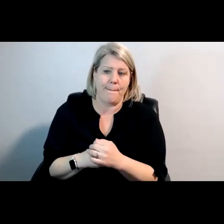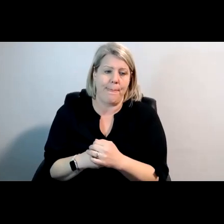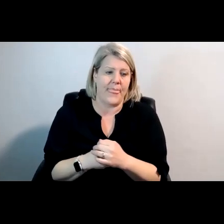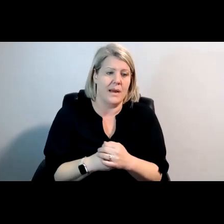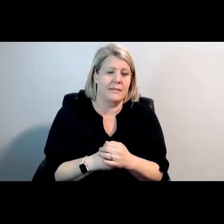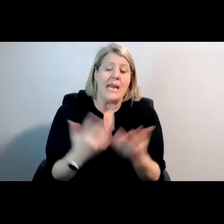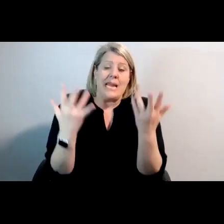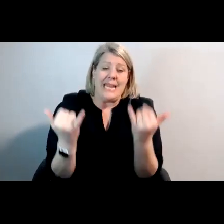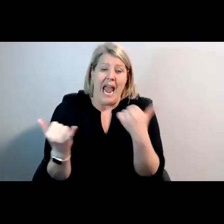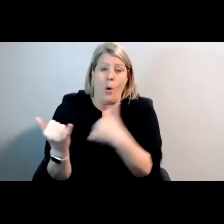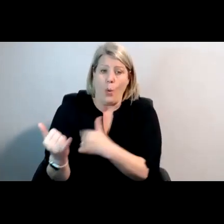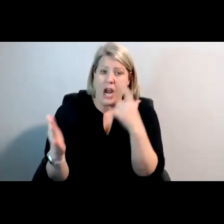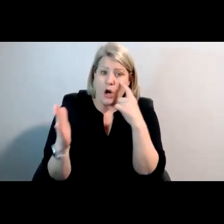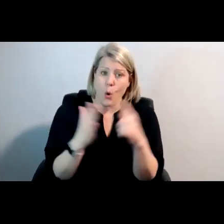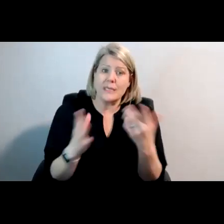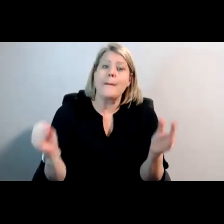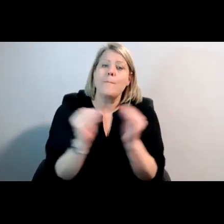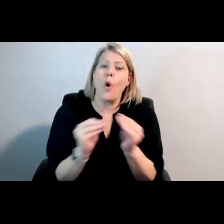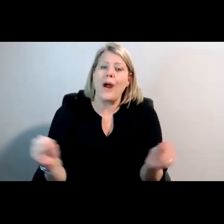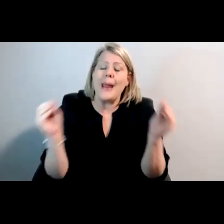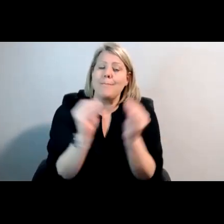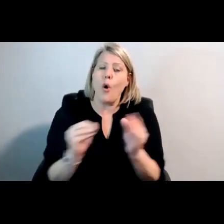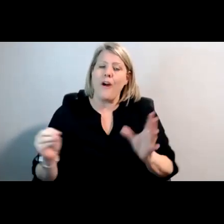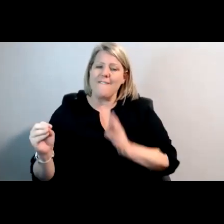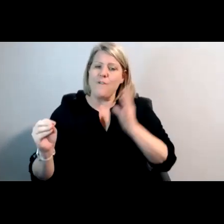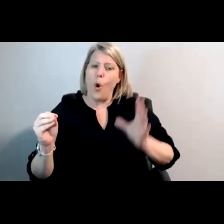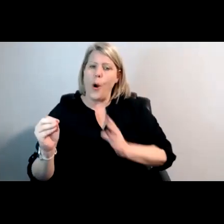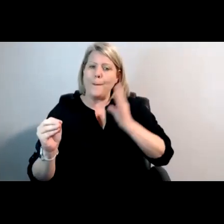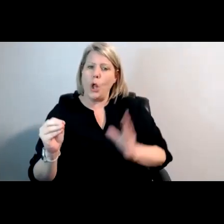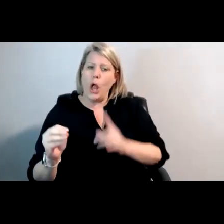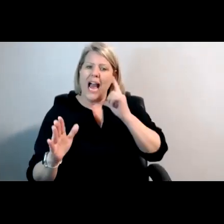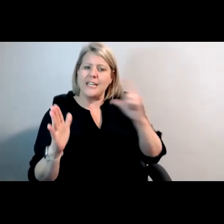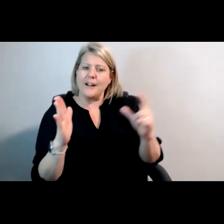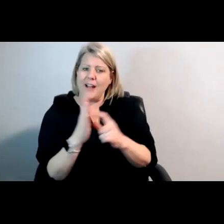Now we are seeing more and more formal recognition of supported decision-making in state laws